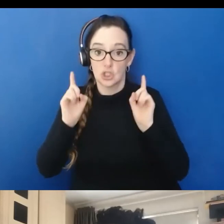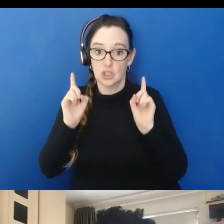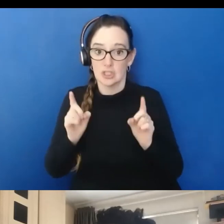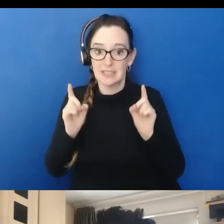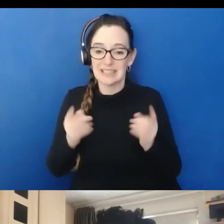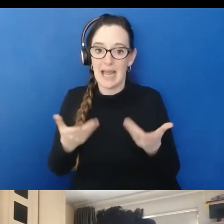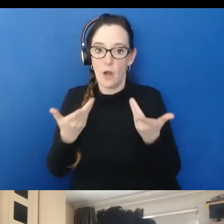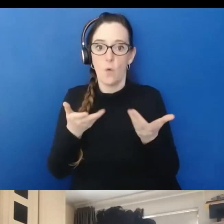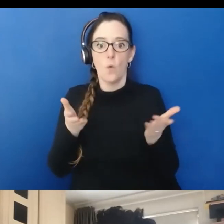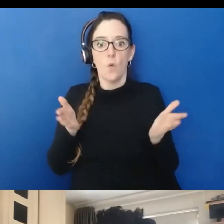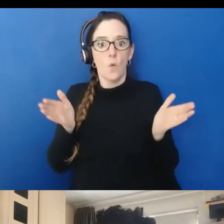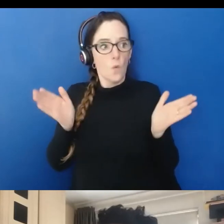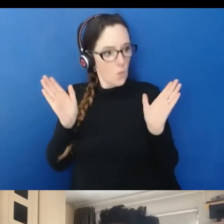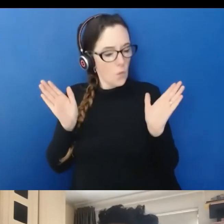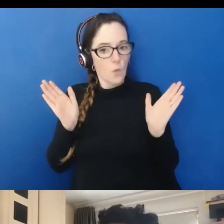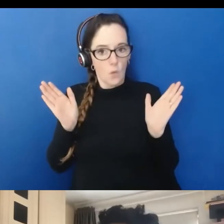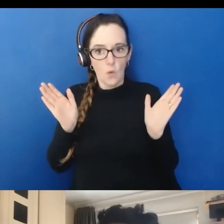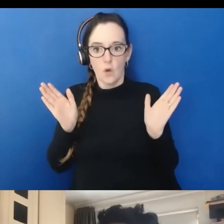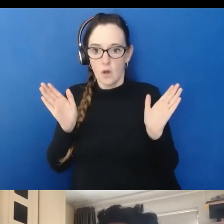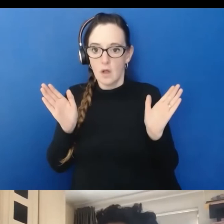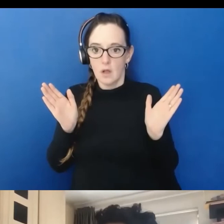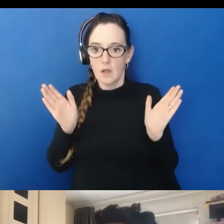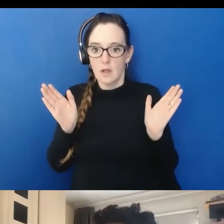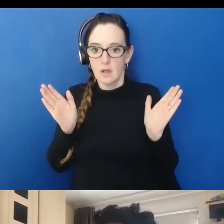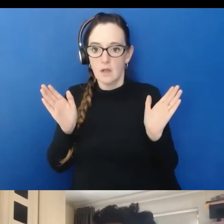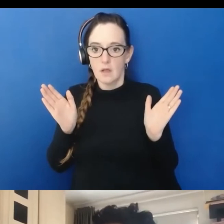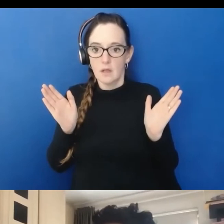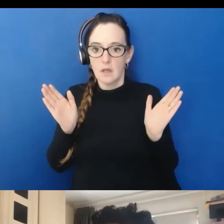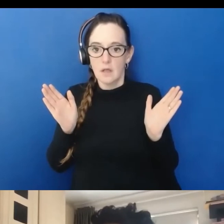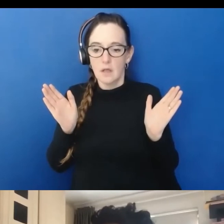given us, also this kind of absence of self-ownership